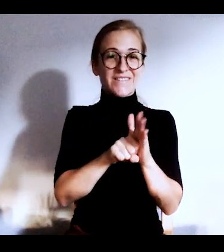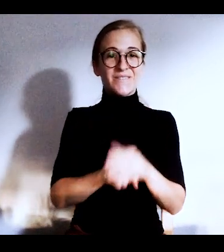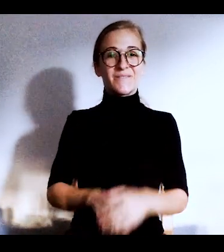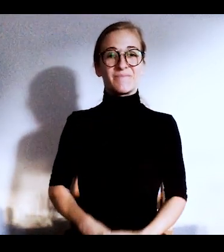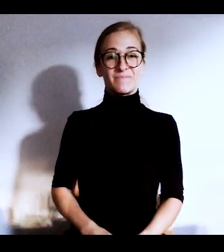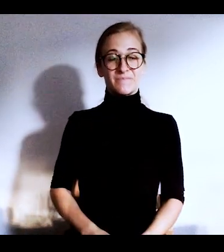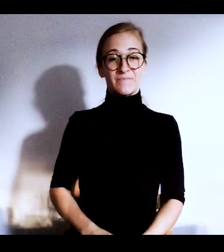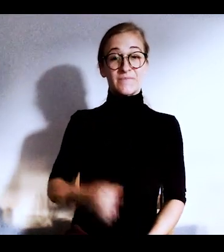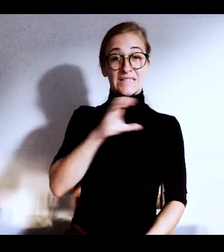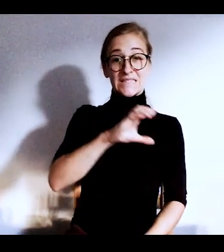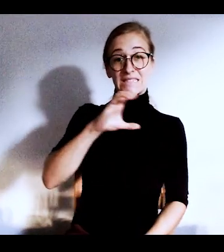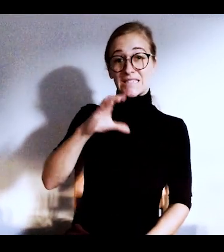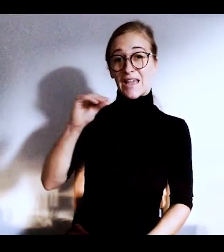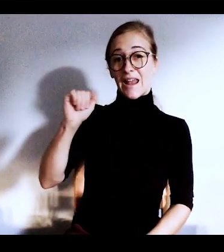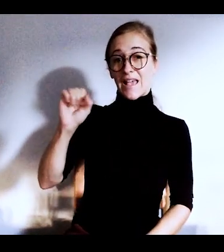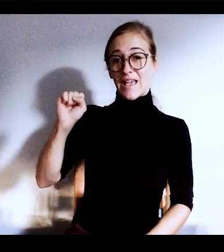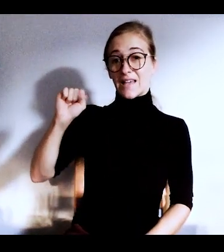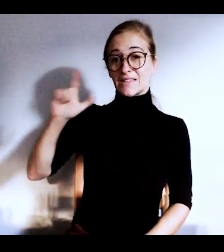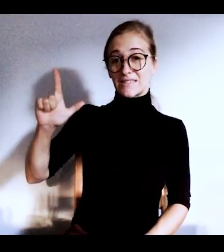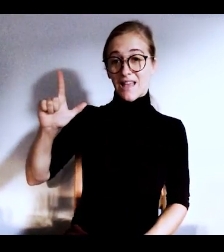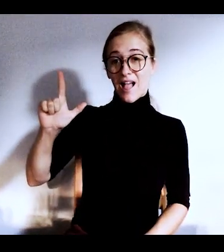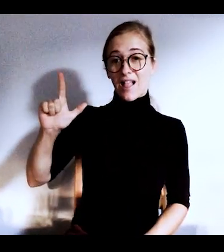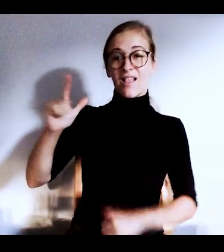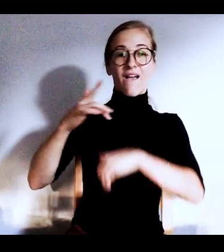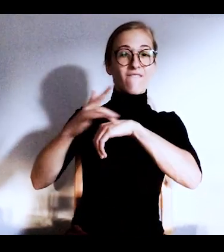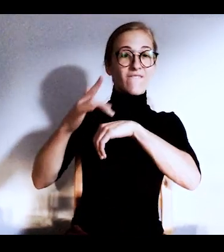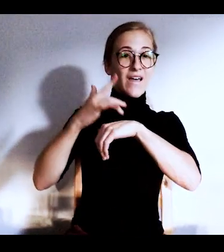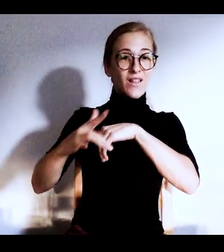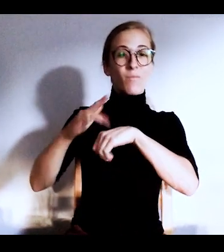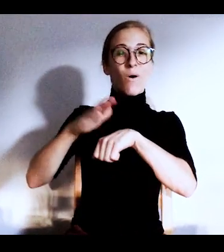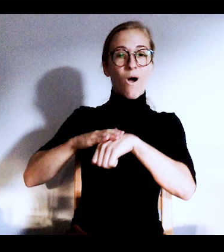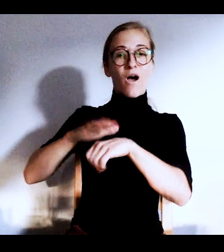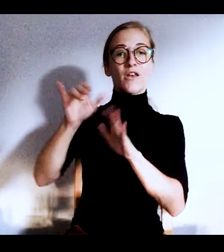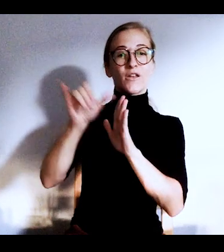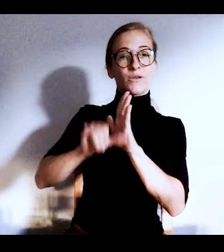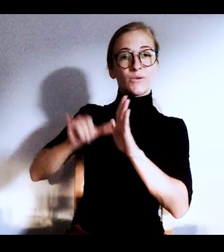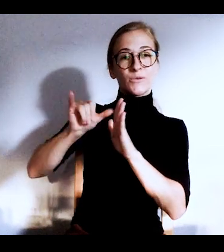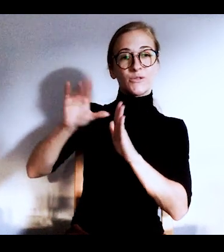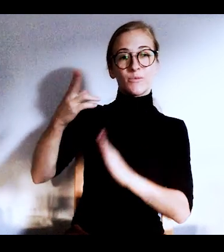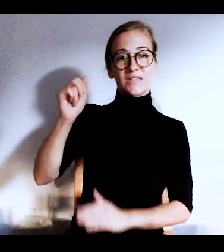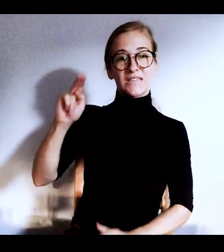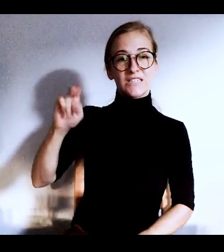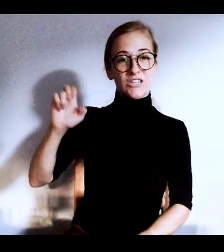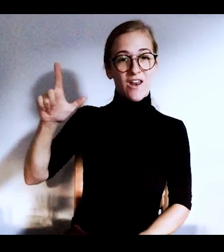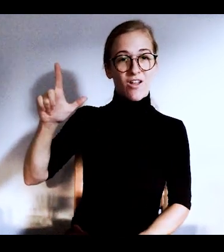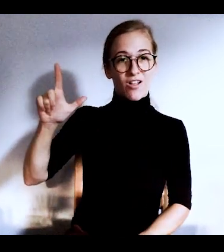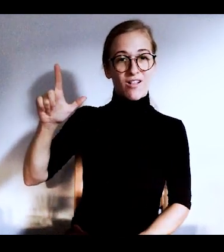The closed captioned and ASL version of this podcast is available on our YouTube channel.